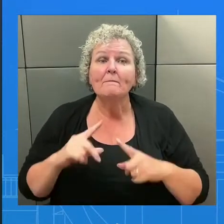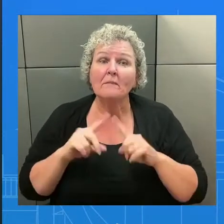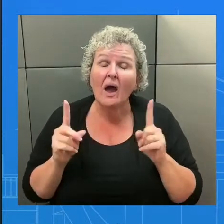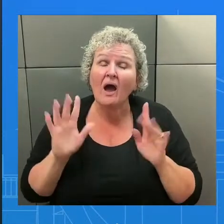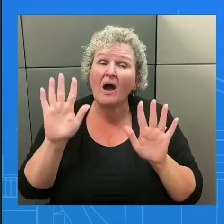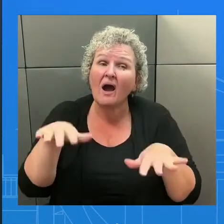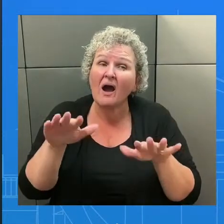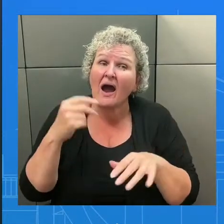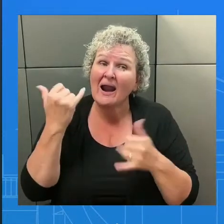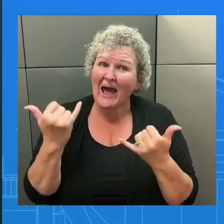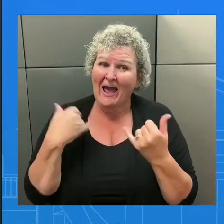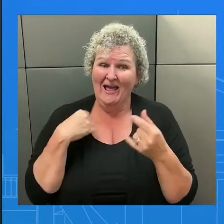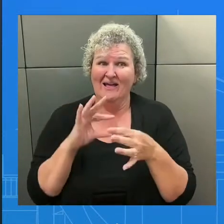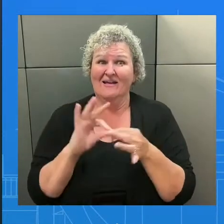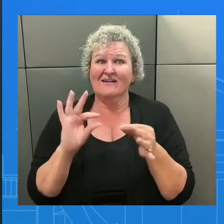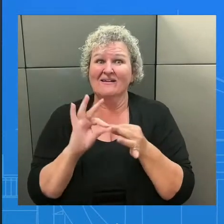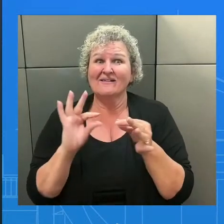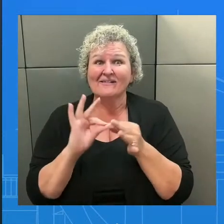at least in general terms, it's --